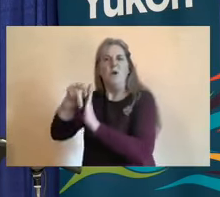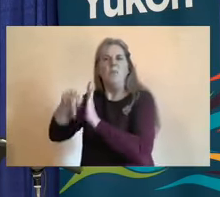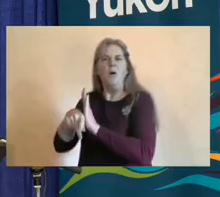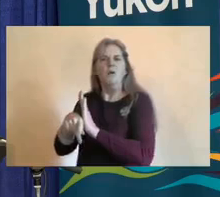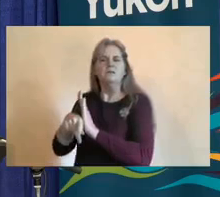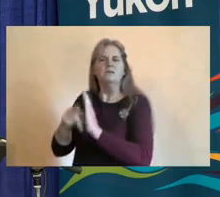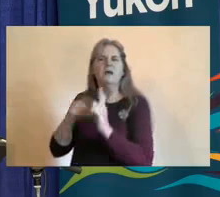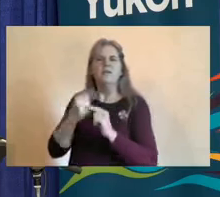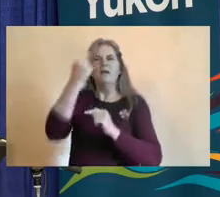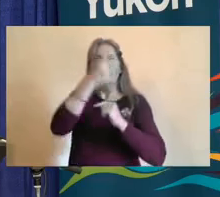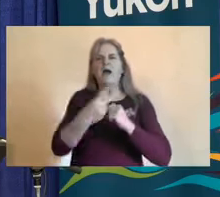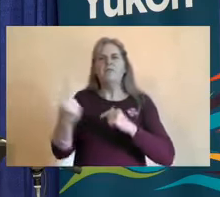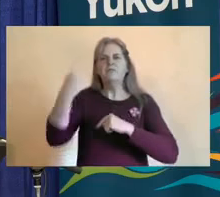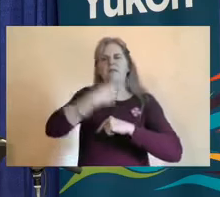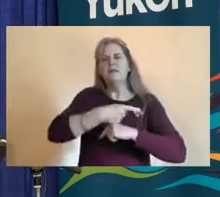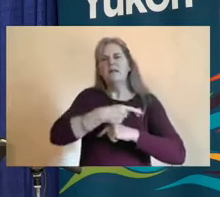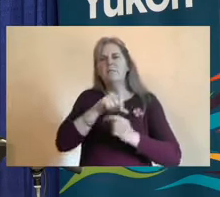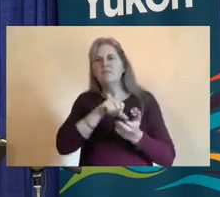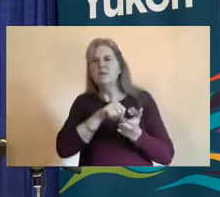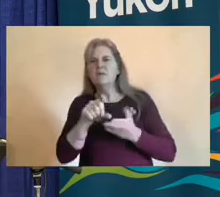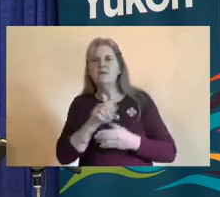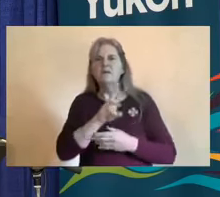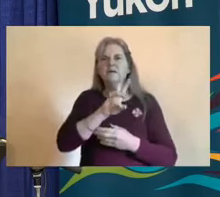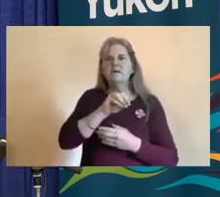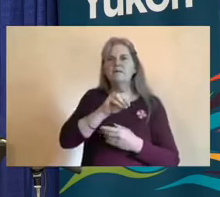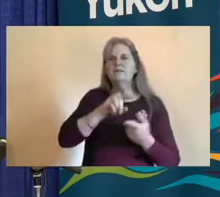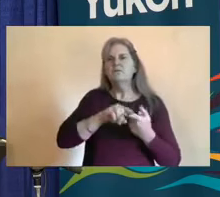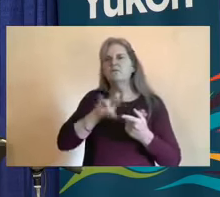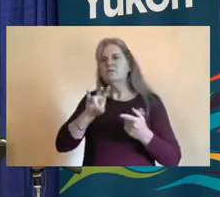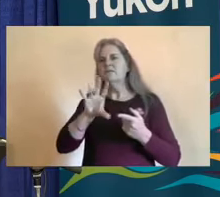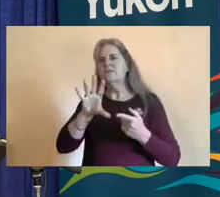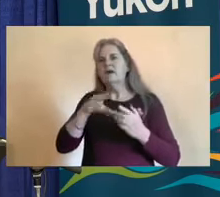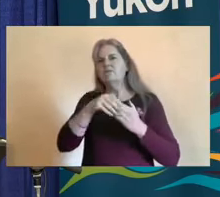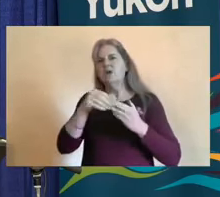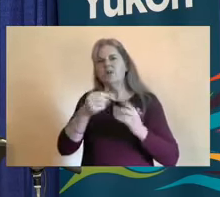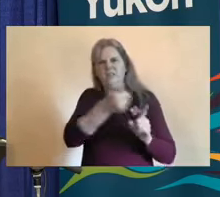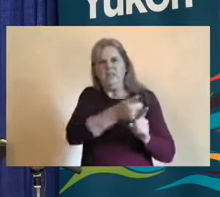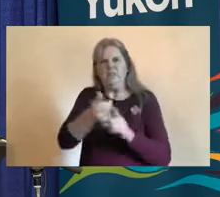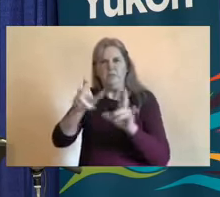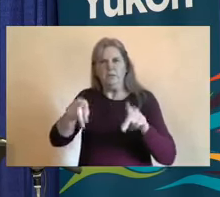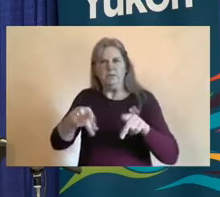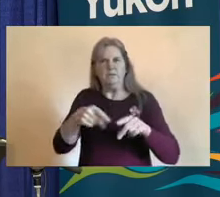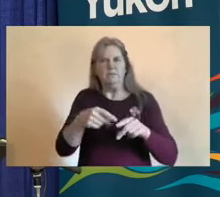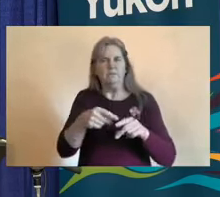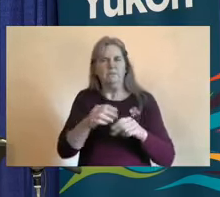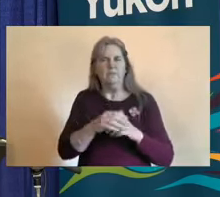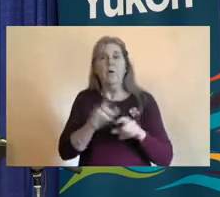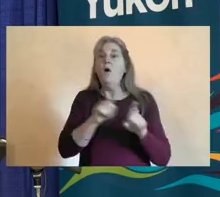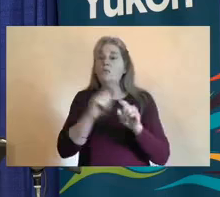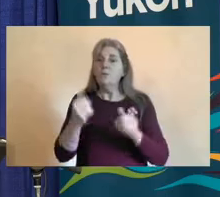And for a half-day, ranging from $60-$75 per person. And we will be providing support